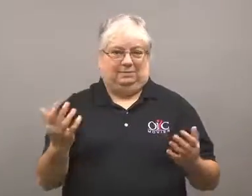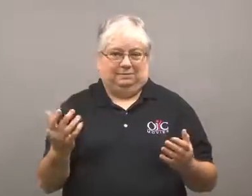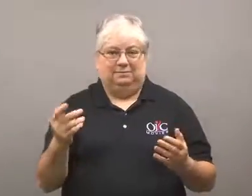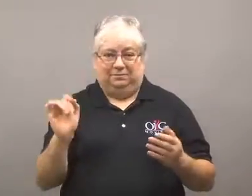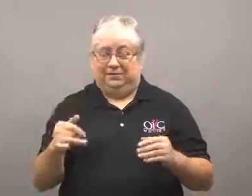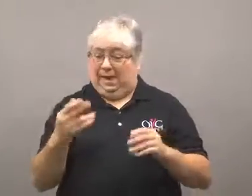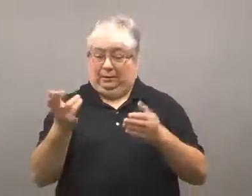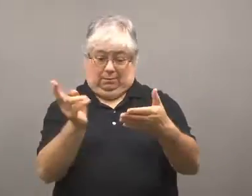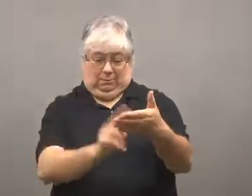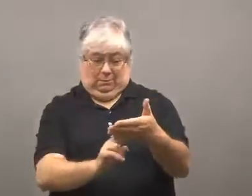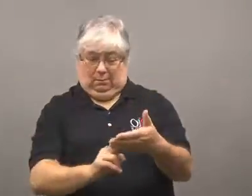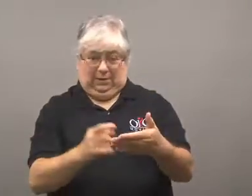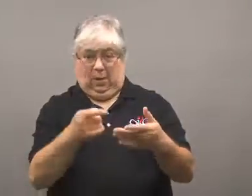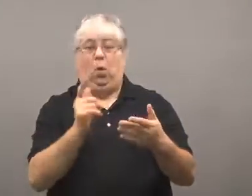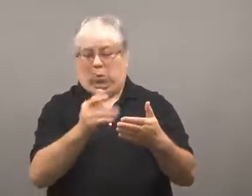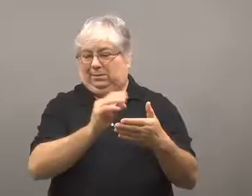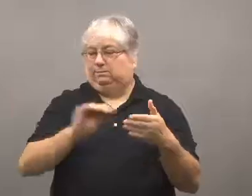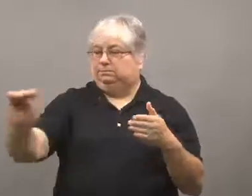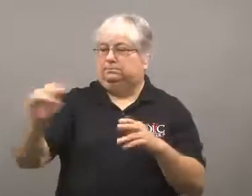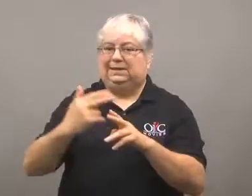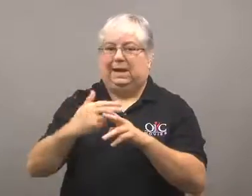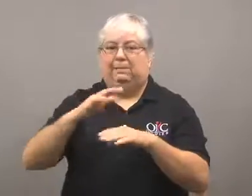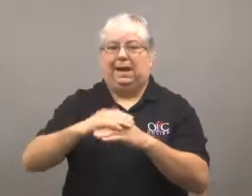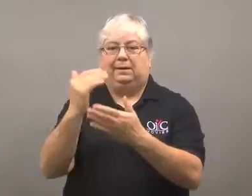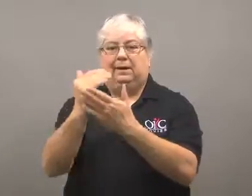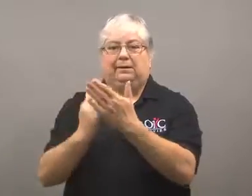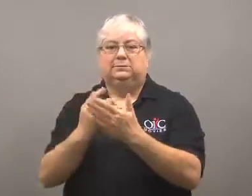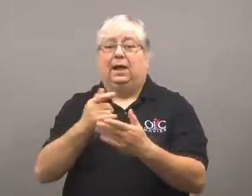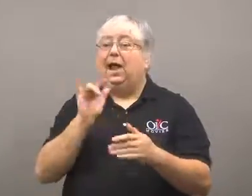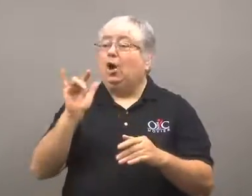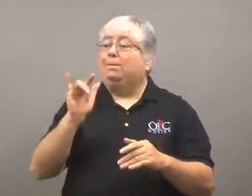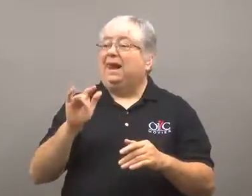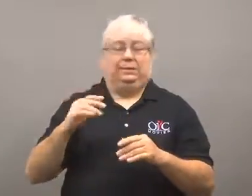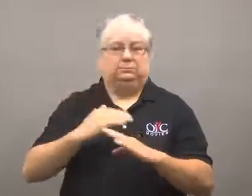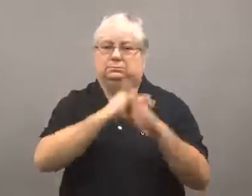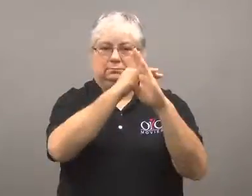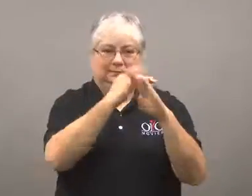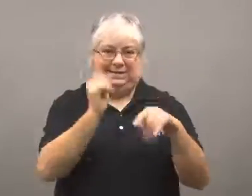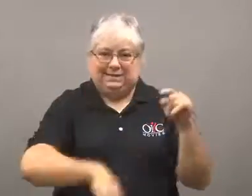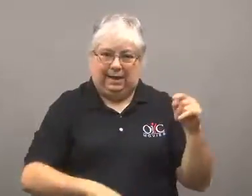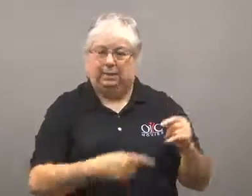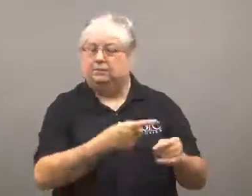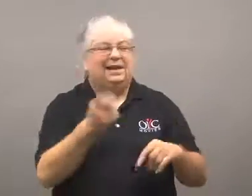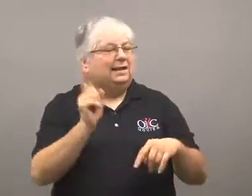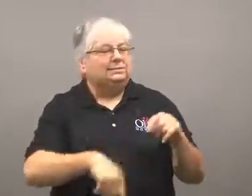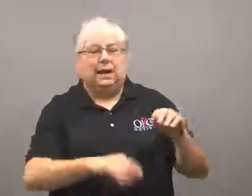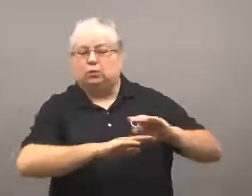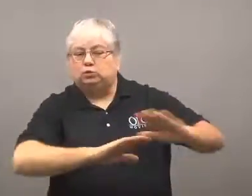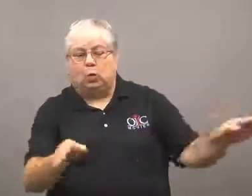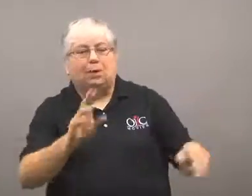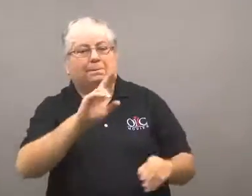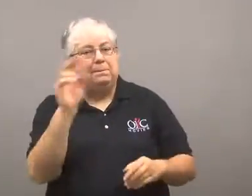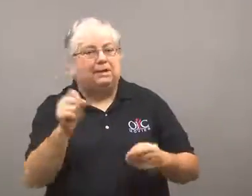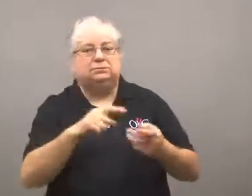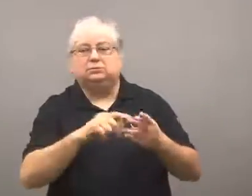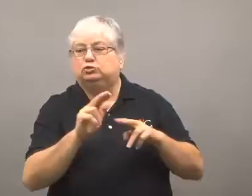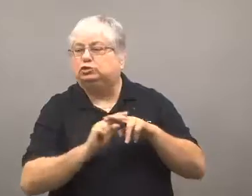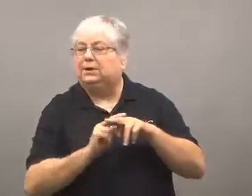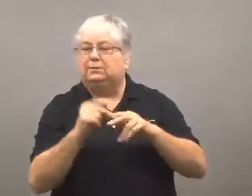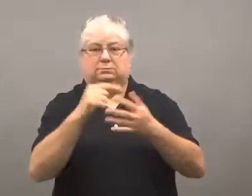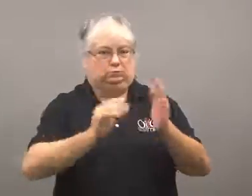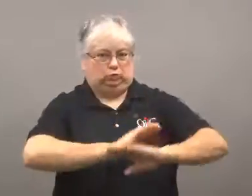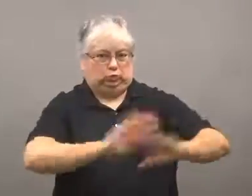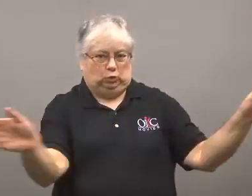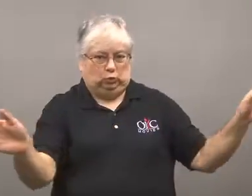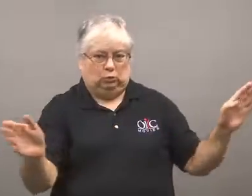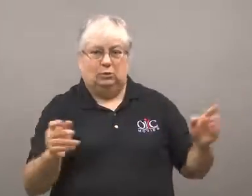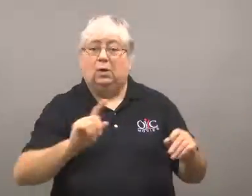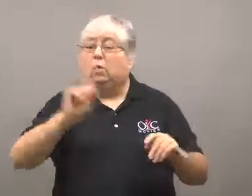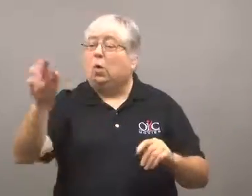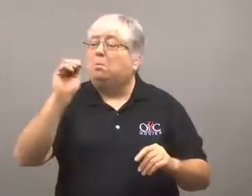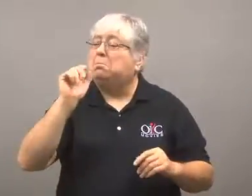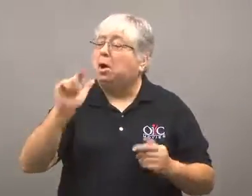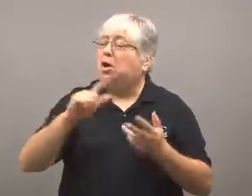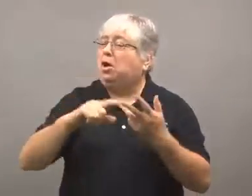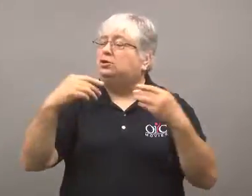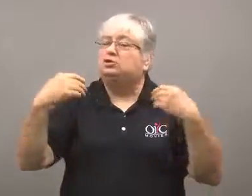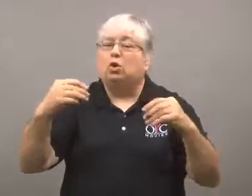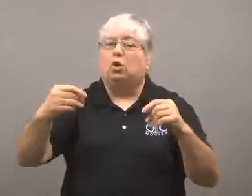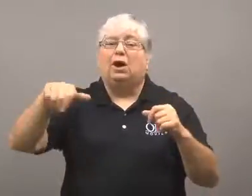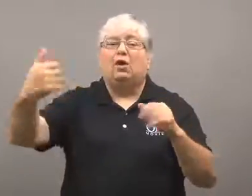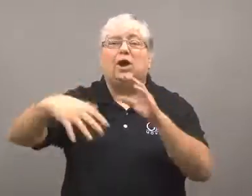Their names were added to a list that would bar them from flying.